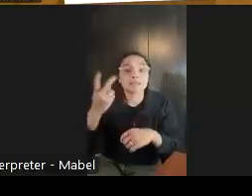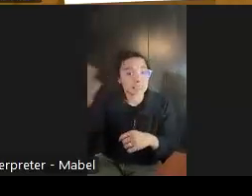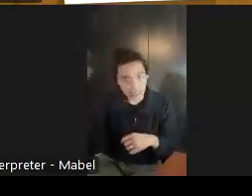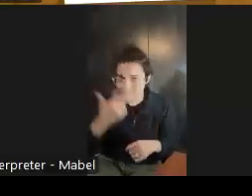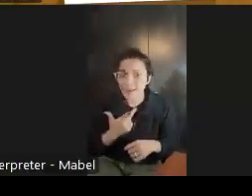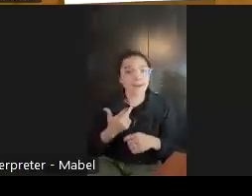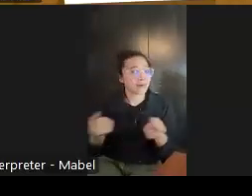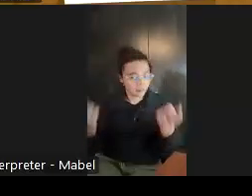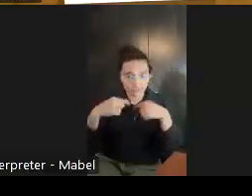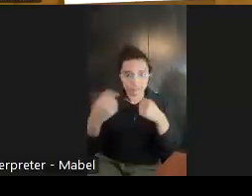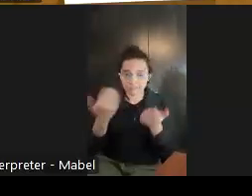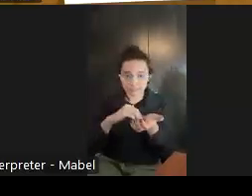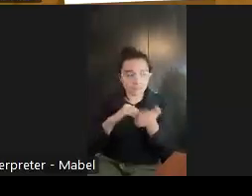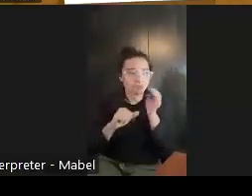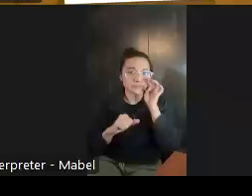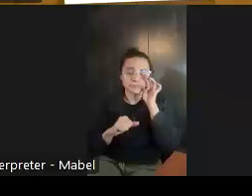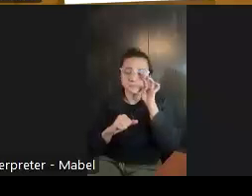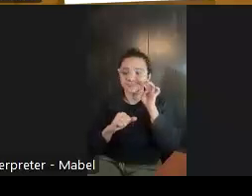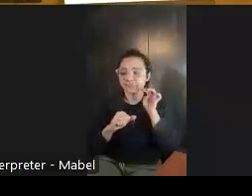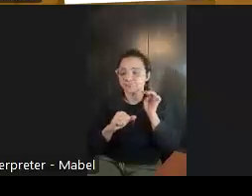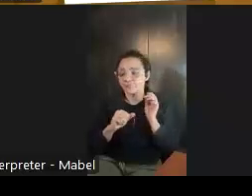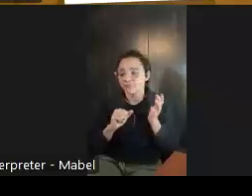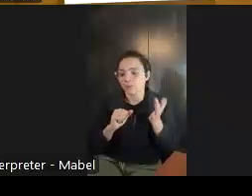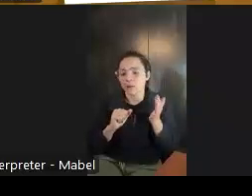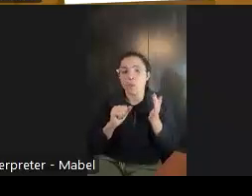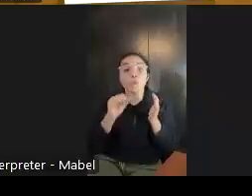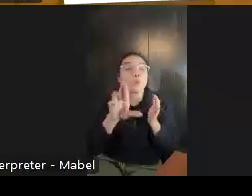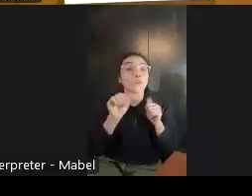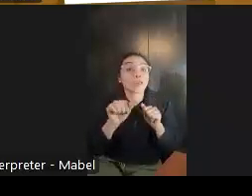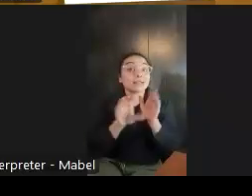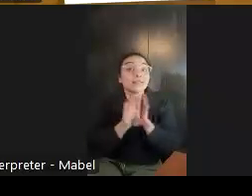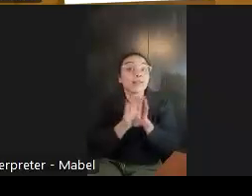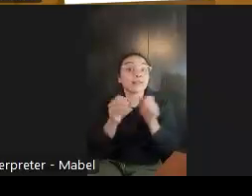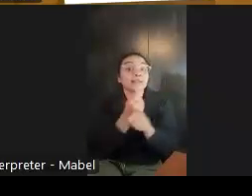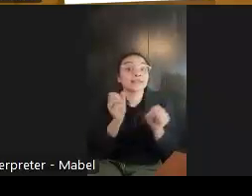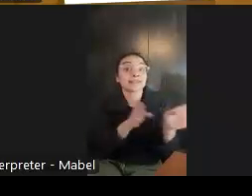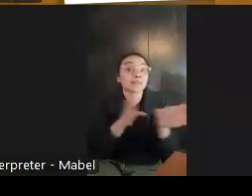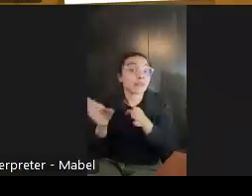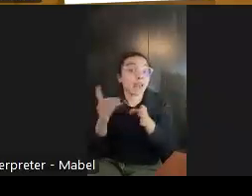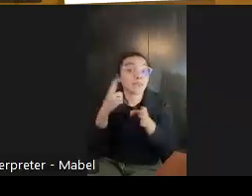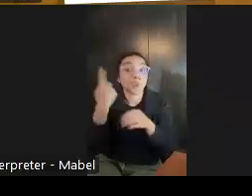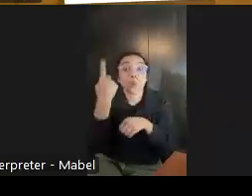develop a safety plan for one night if the the the services if our impatient service is full so